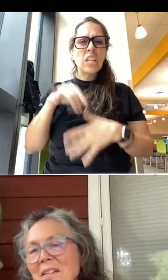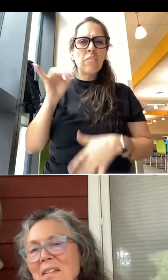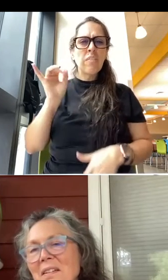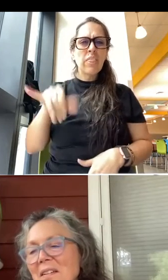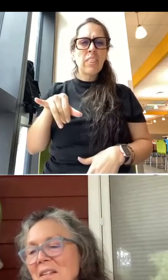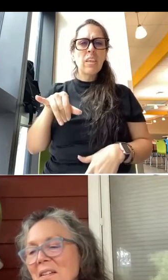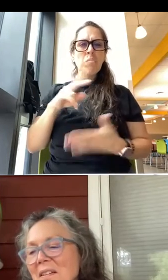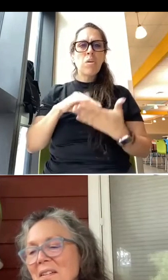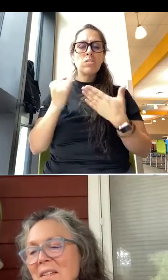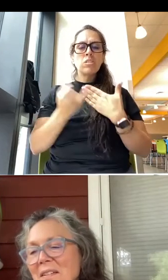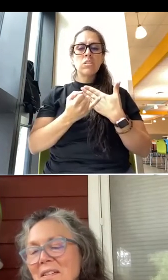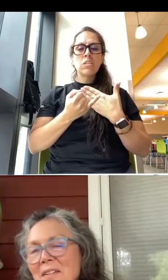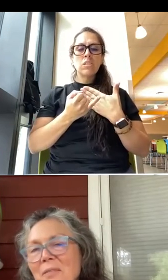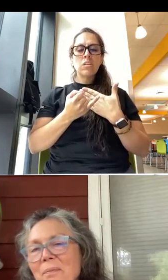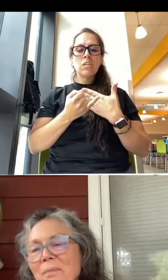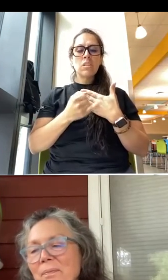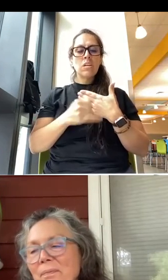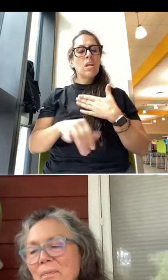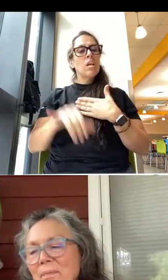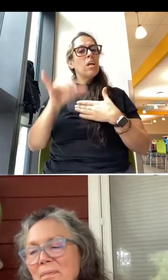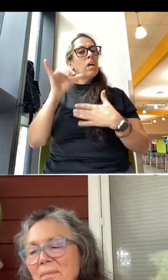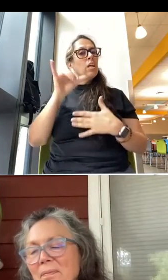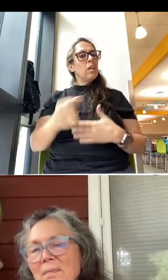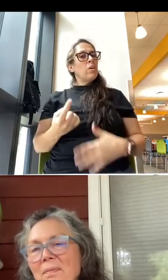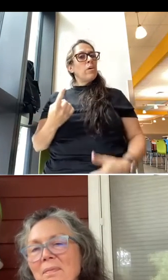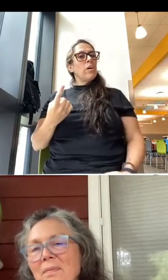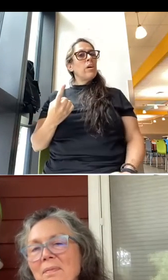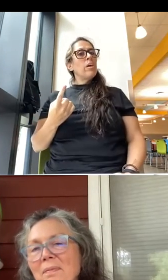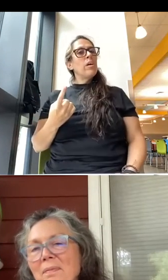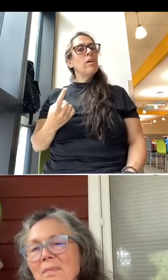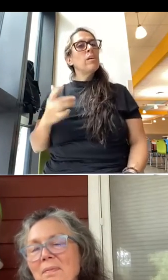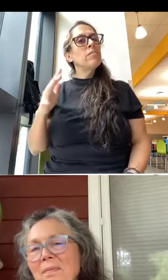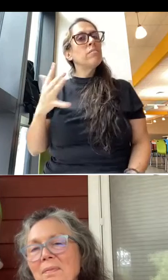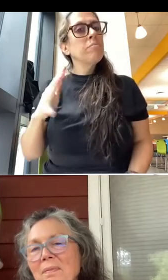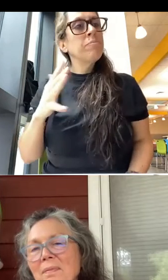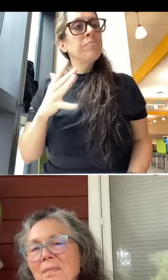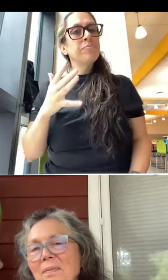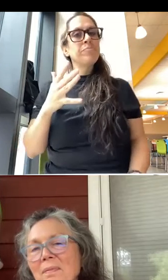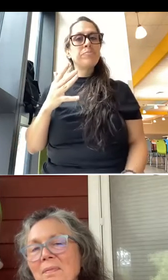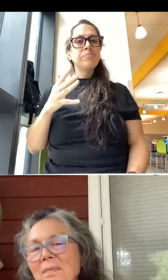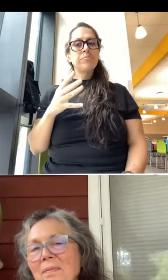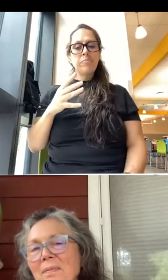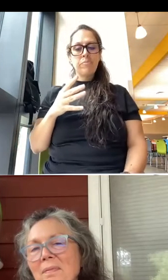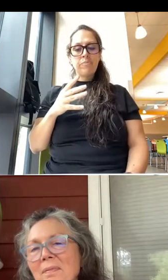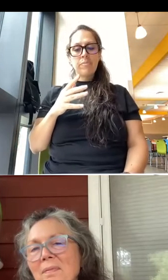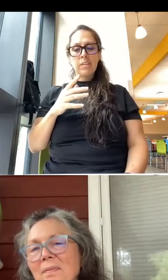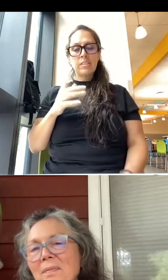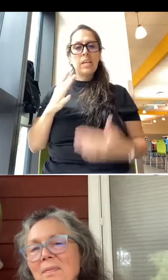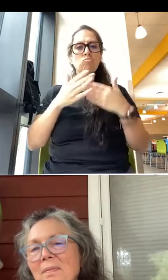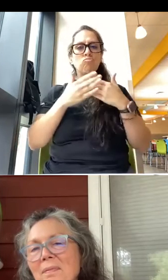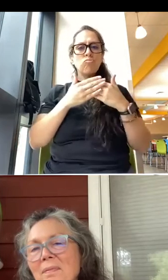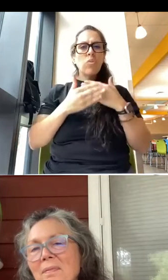That one's uh, kind of moving forward from talking about uh racialized